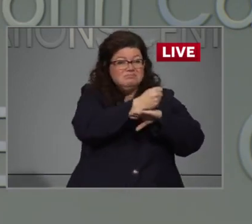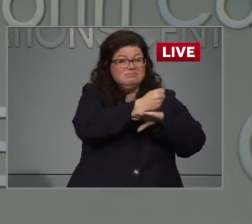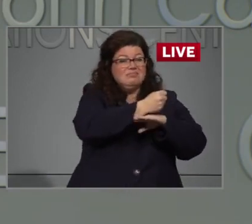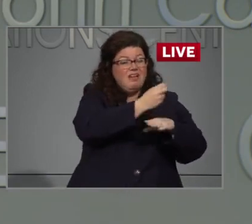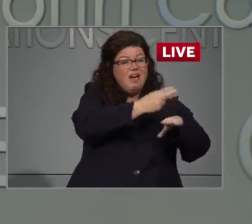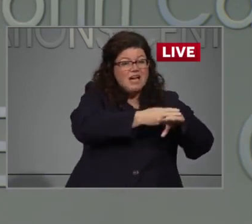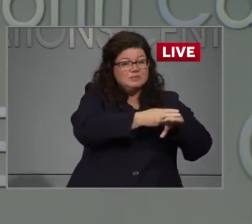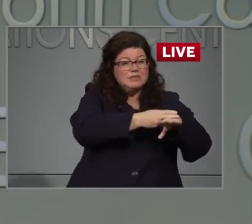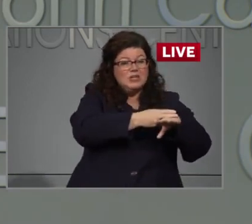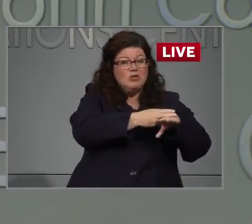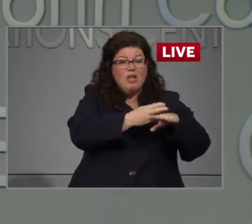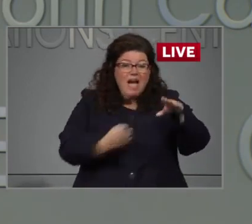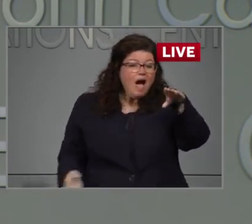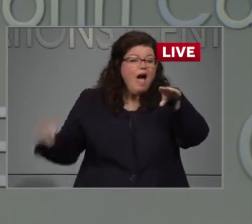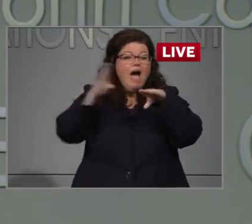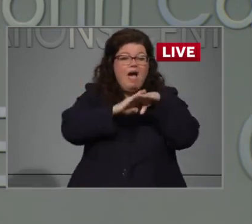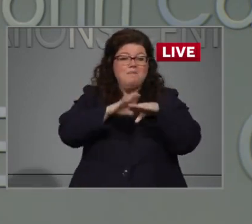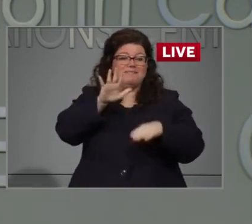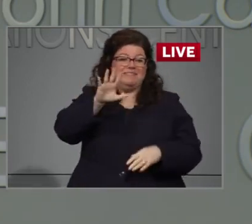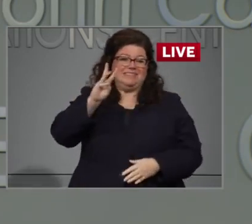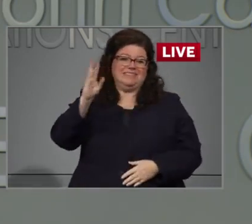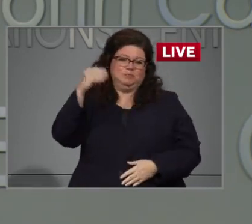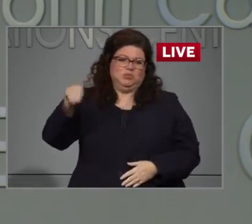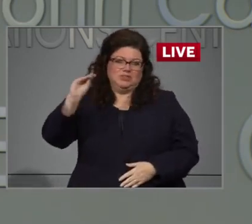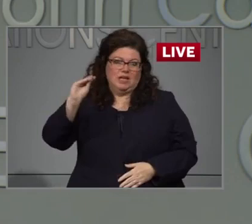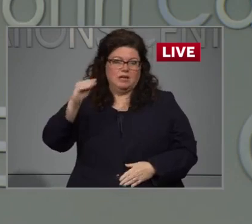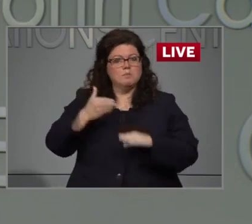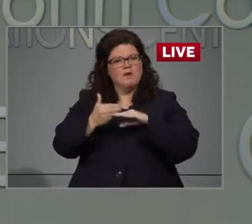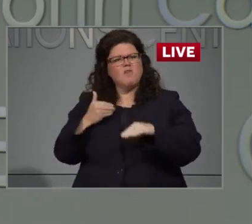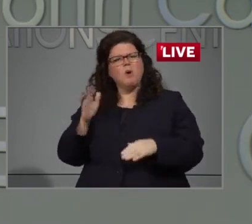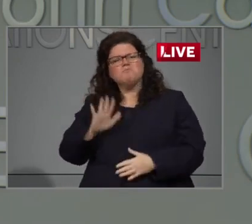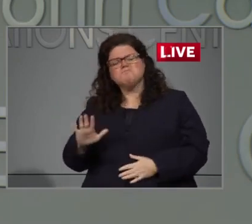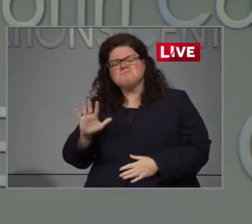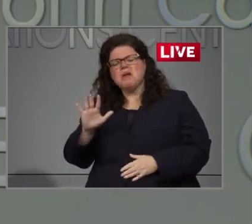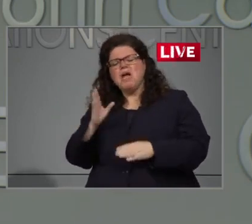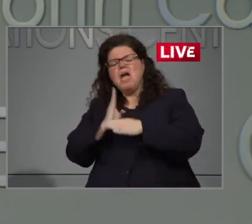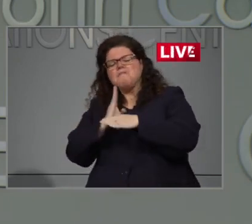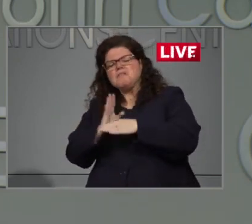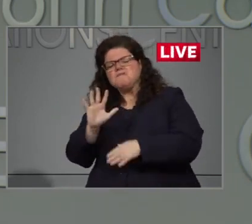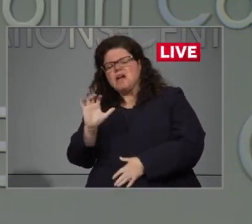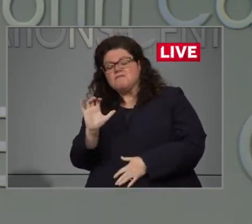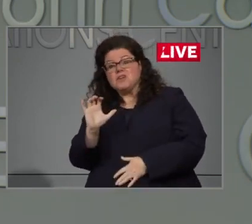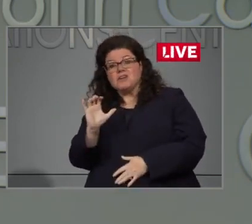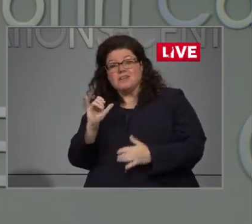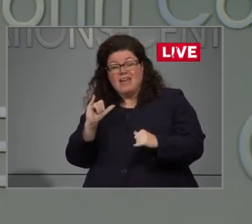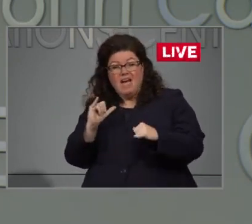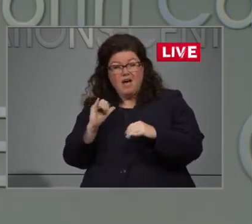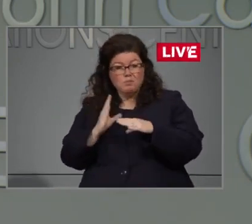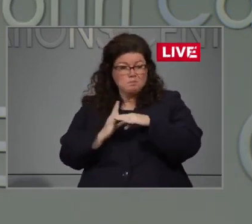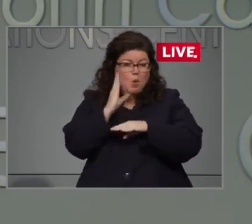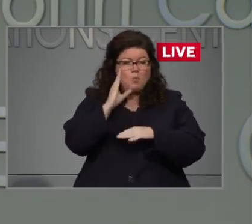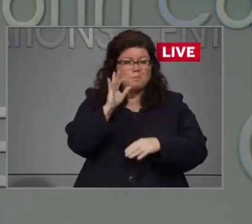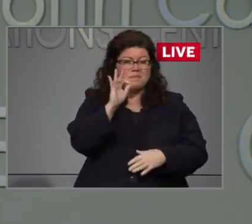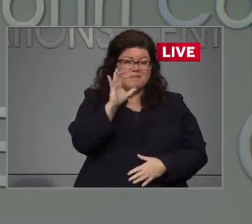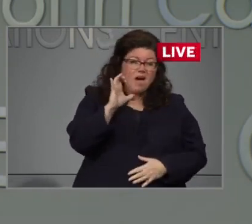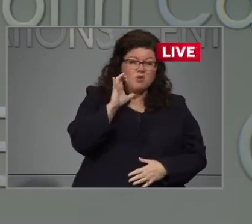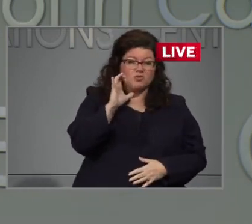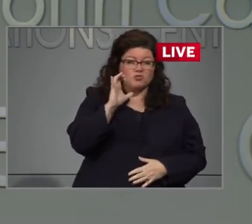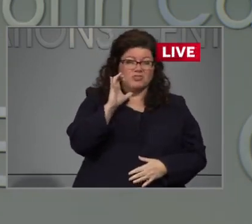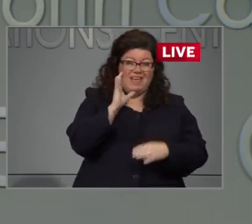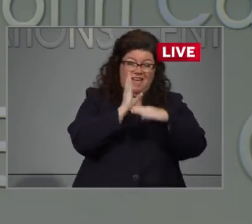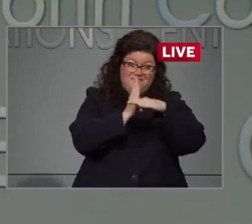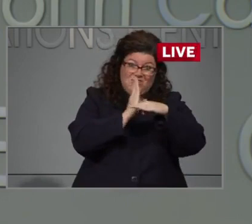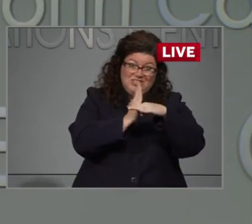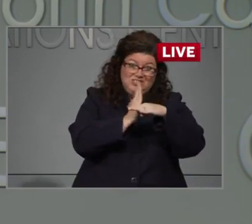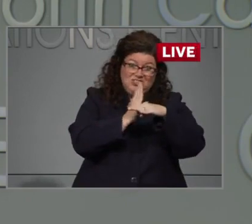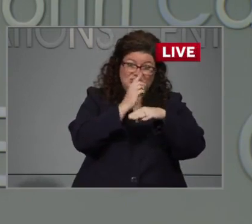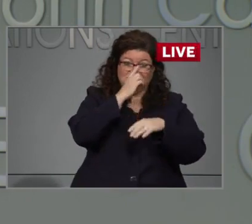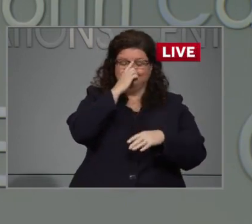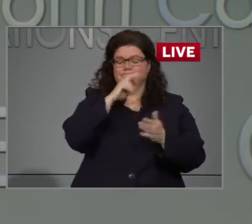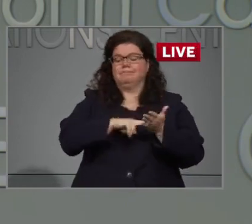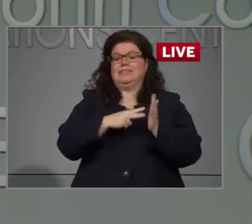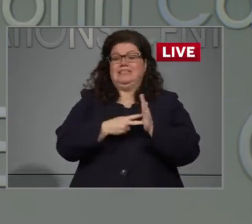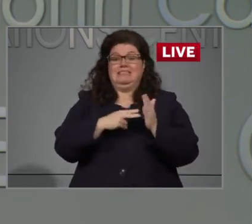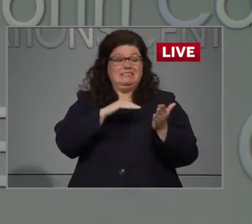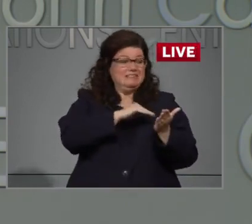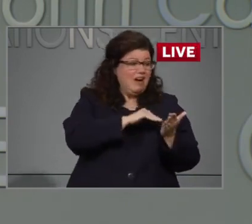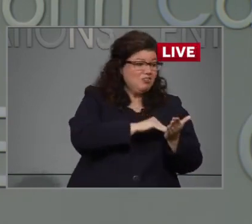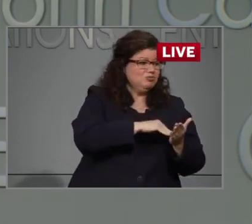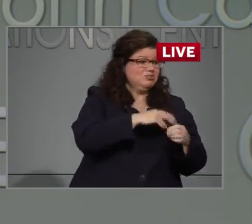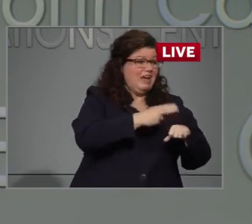SINCE MAY 19TH THE NUMBER OF PEOPLE HOSPITALIZED AS INCREASED 56% FROM BEING IN THE 500S TO NOW OVER 900 AND JUST A LITTLE OVER A MONTH.